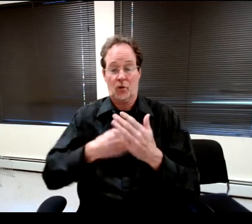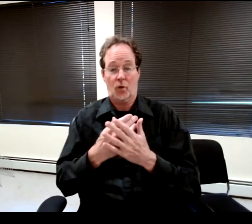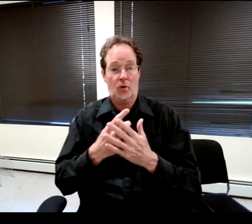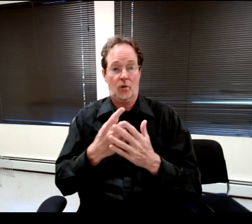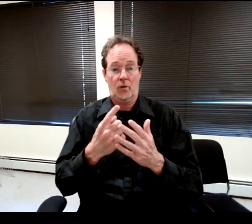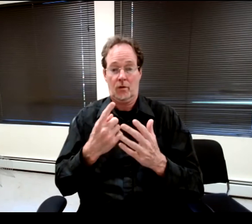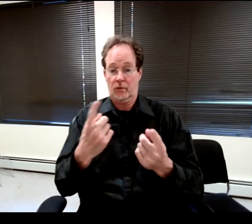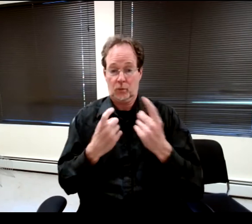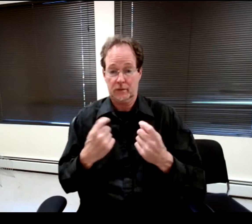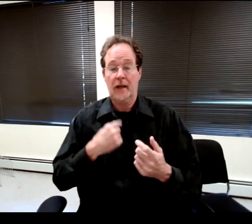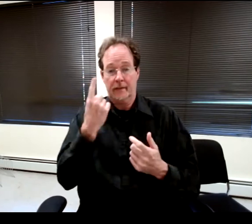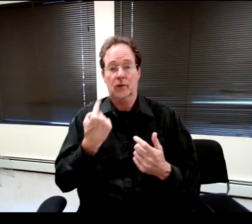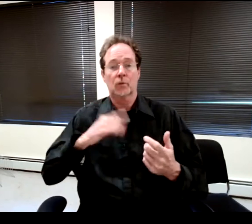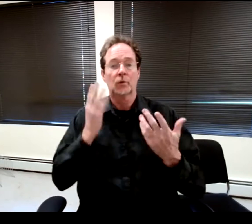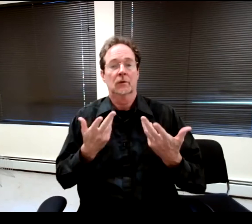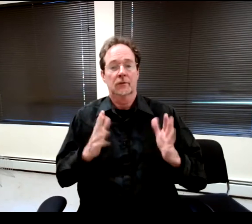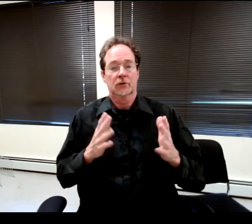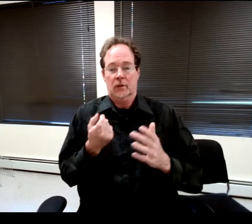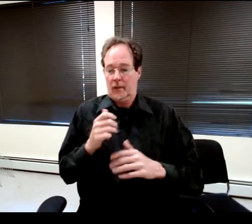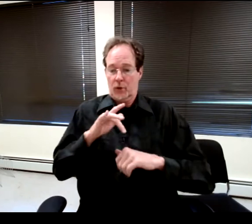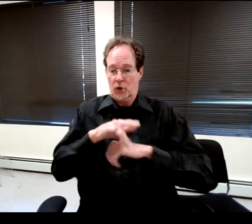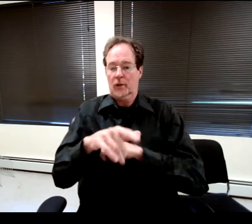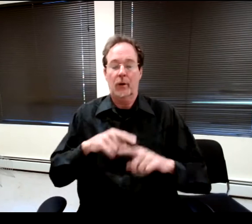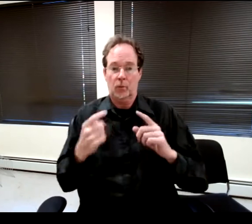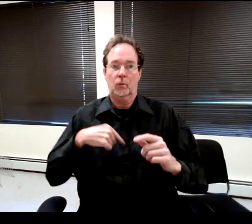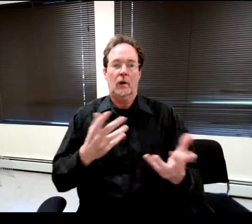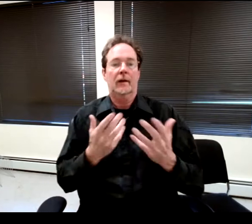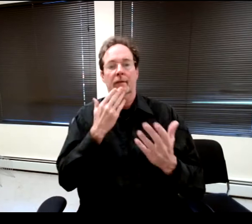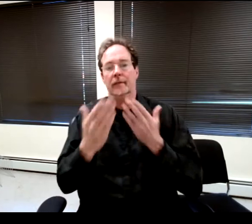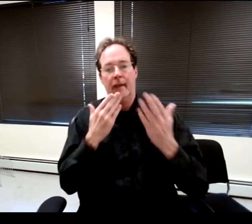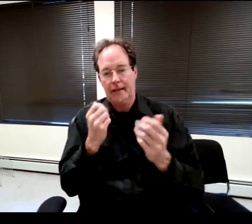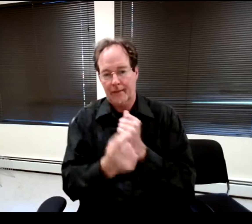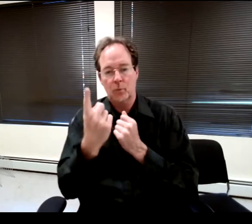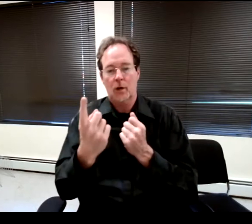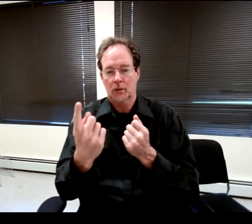OK. If that's all the questions we have, then, I think we'll end a little bit early.